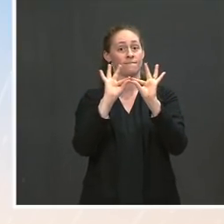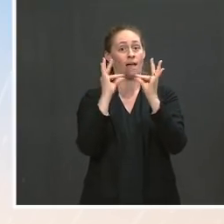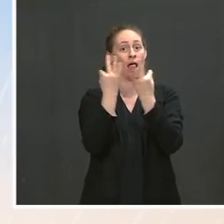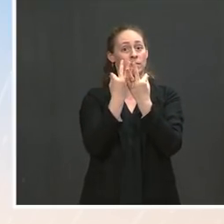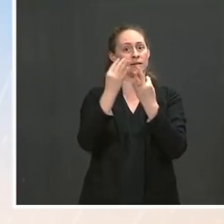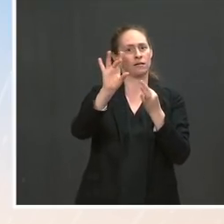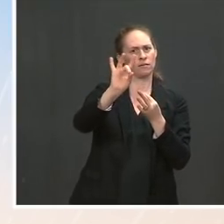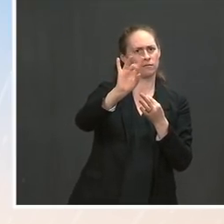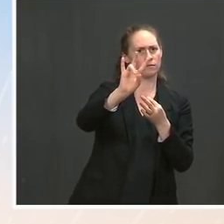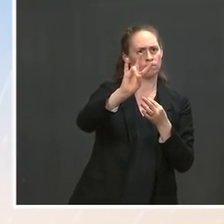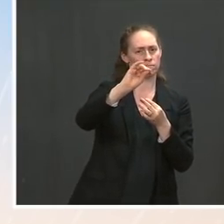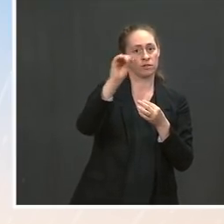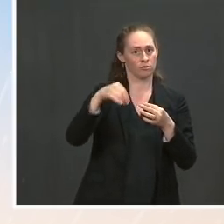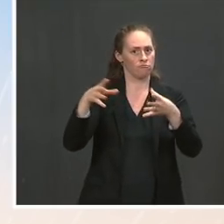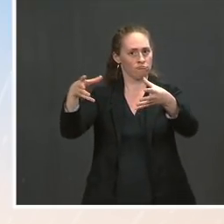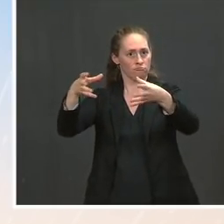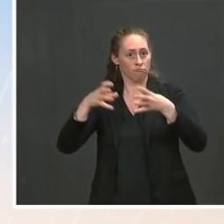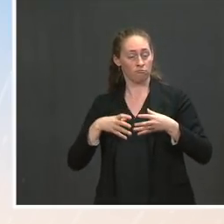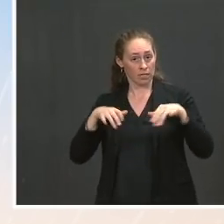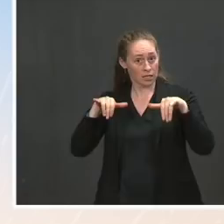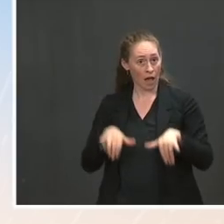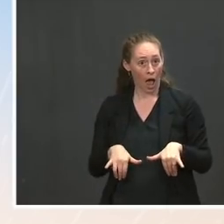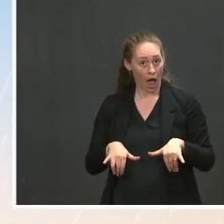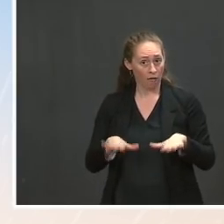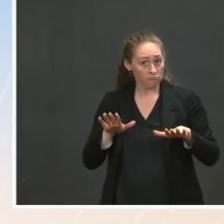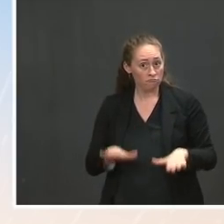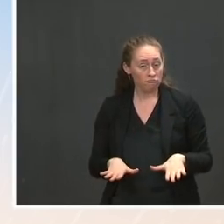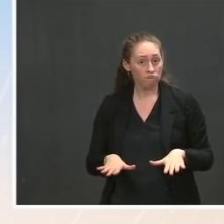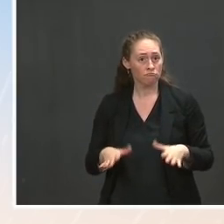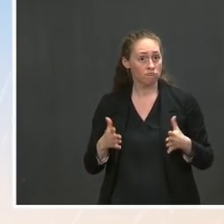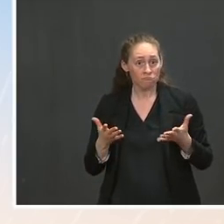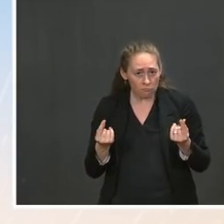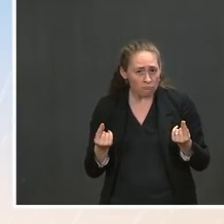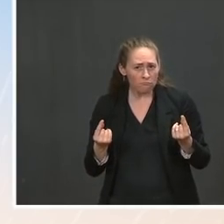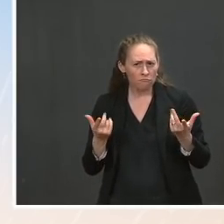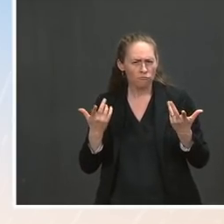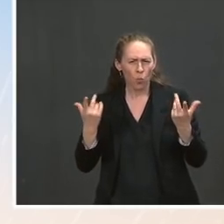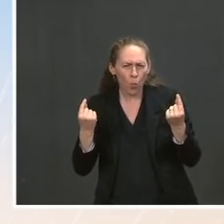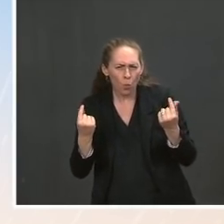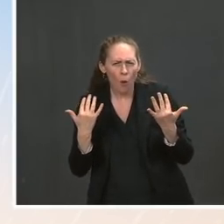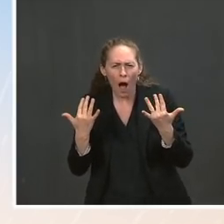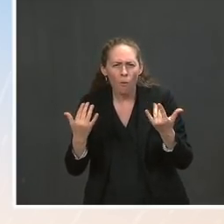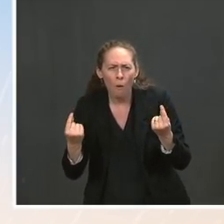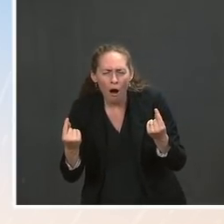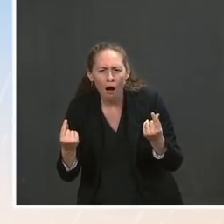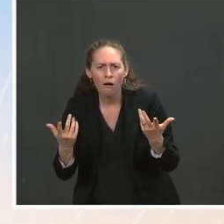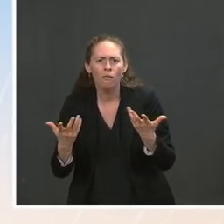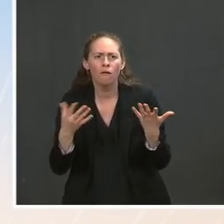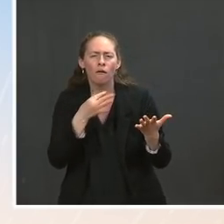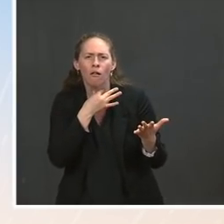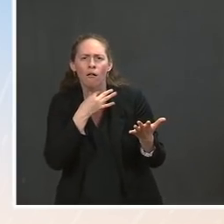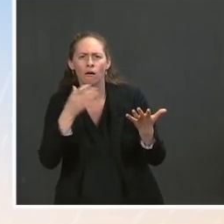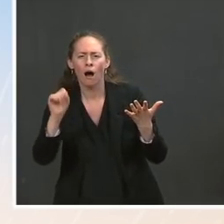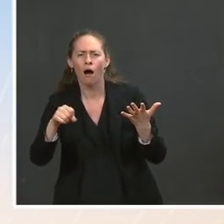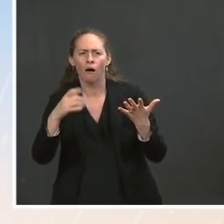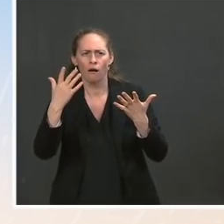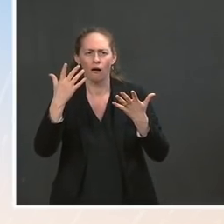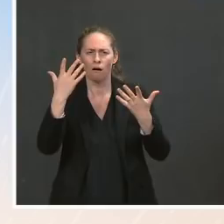to either be resettled or await their hearings. I'm just curious.